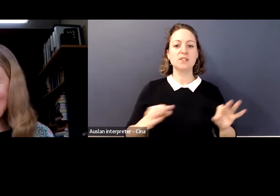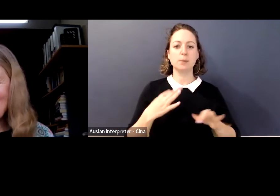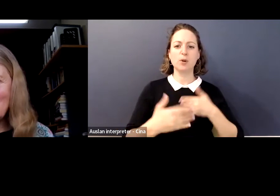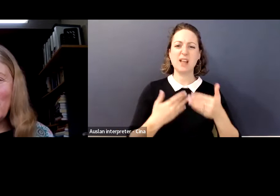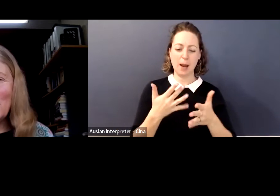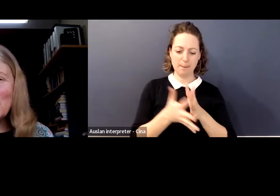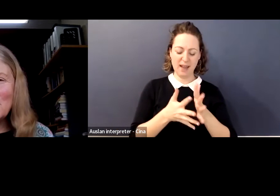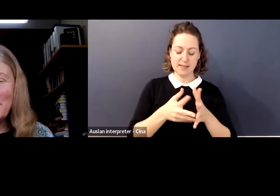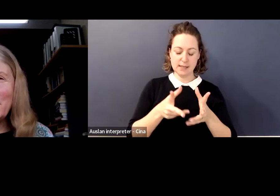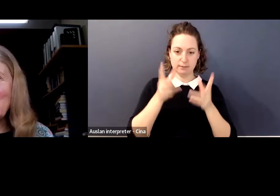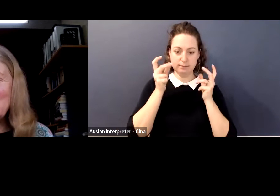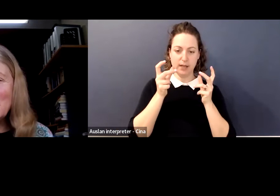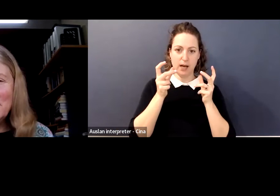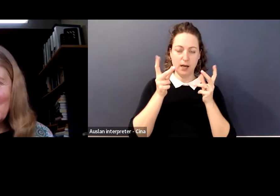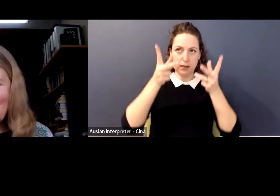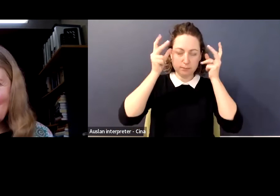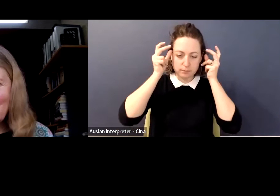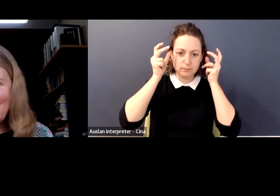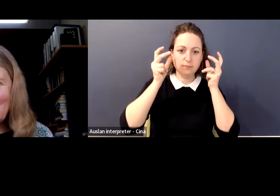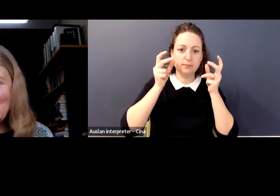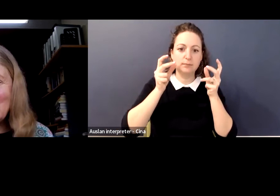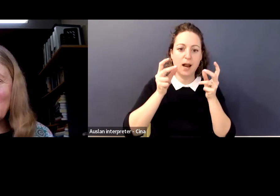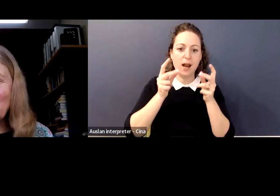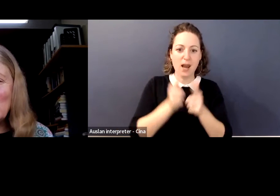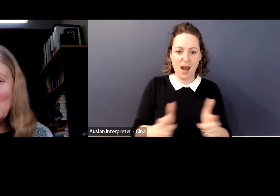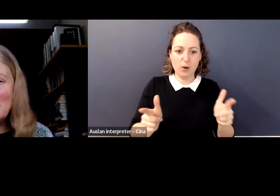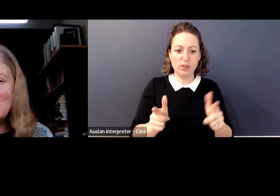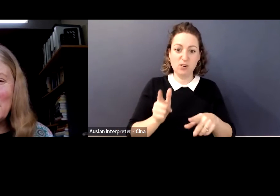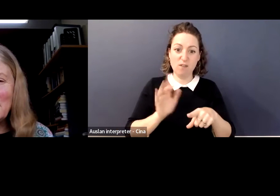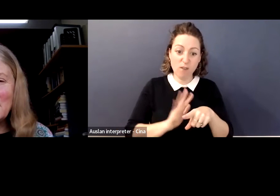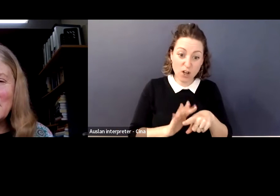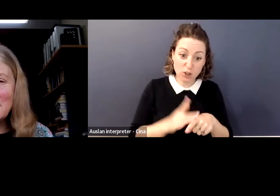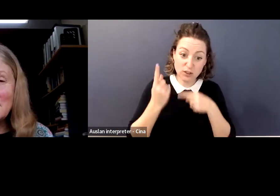not just the phonological information in terms of that's needed for reading and spelling accuracy,